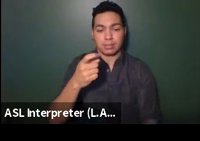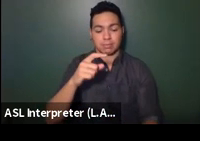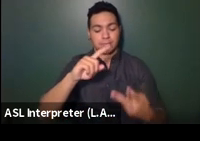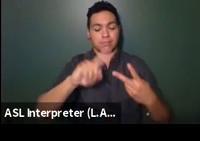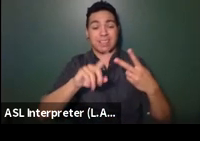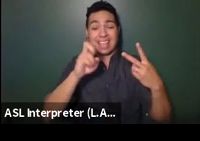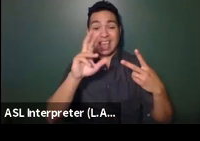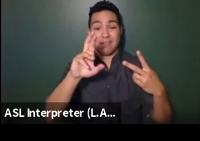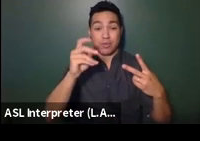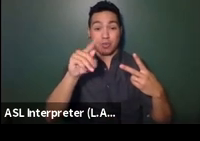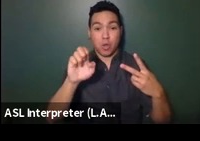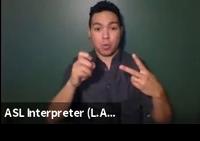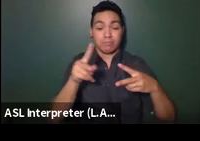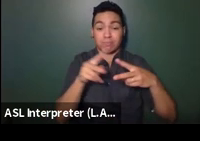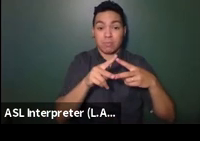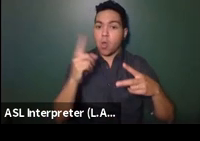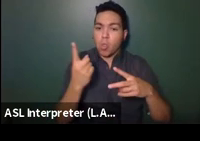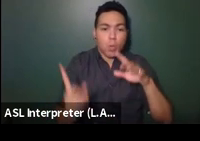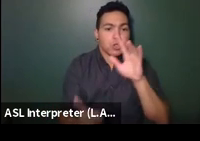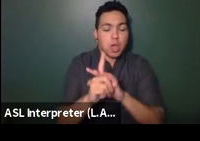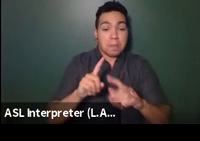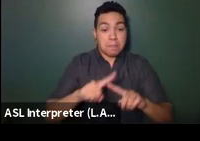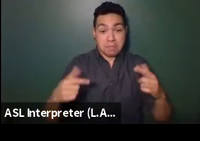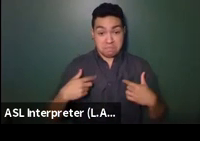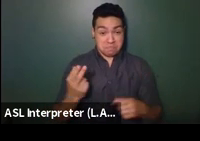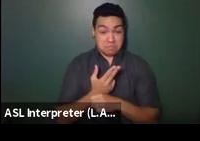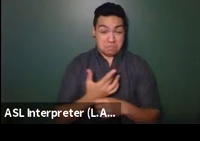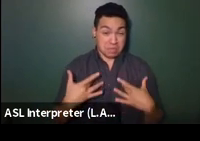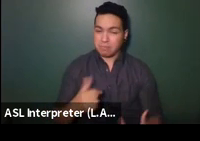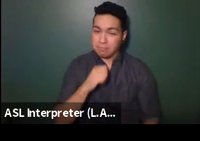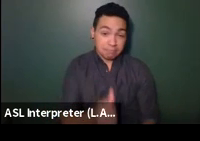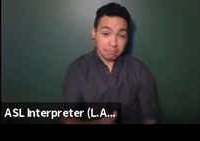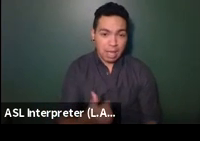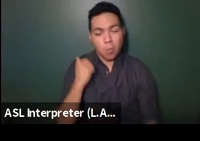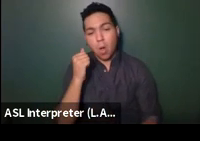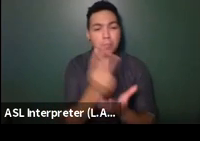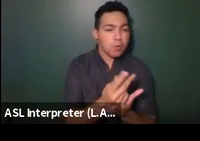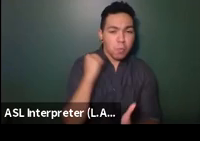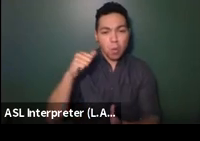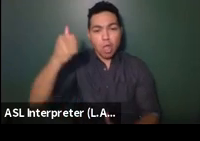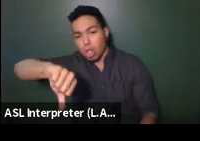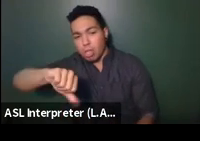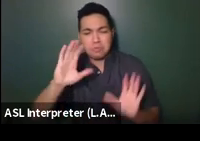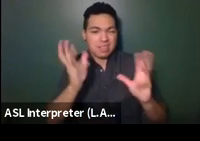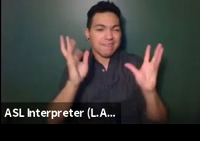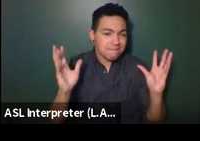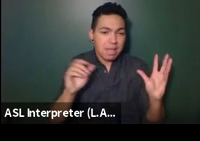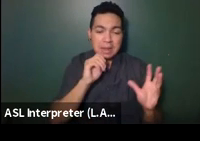ESD 189 - Amy Colburn: Those are not two apps that I use. So I just leave them. So I'm not going to approve or deny, they can just hang out there, they're not doing any harm.